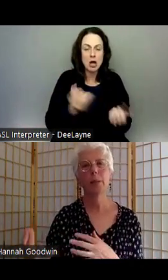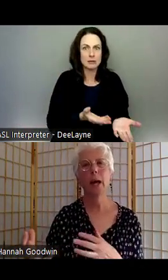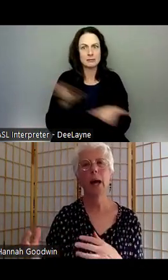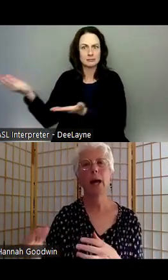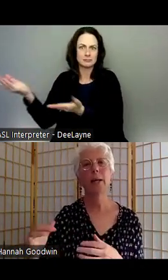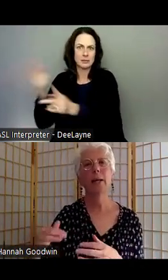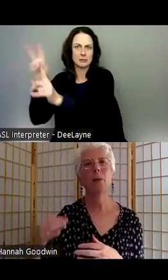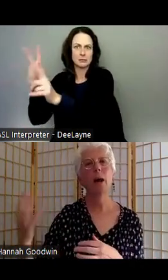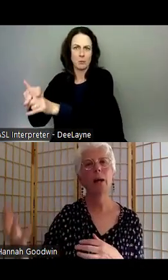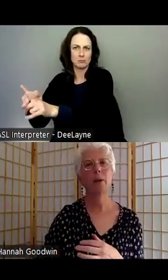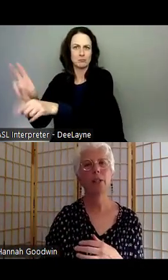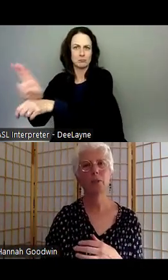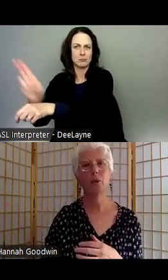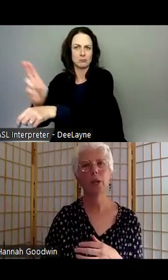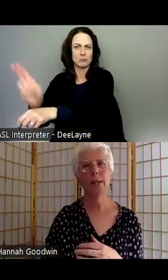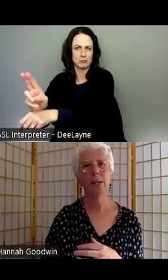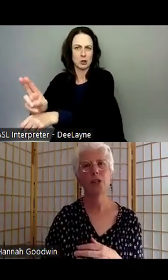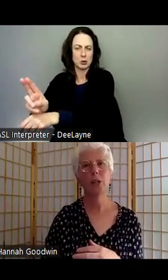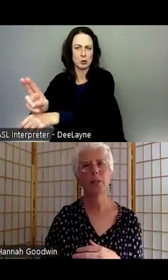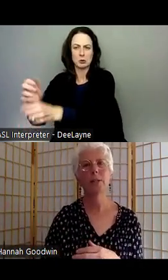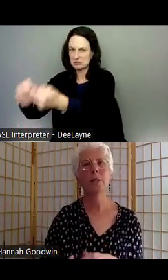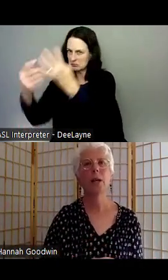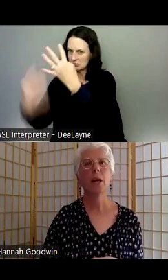and apply in a wide range of organizations?